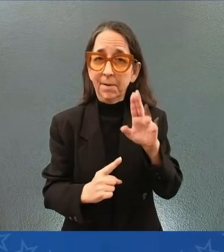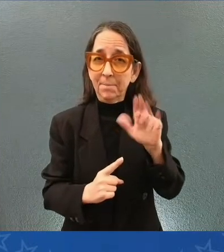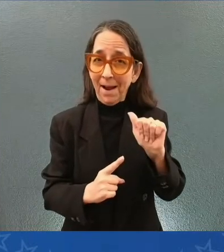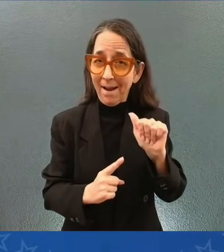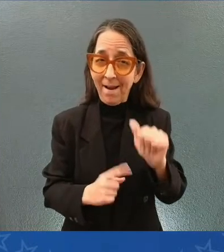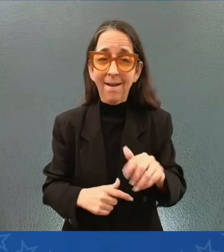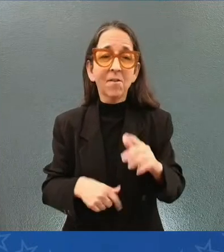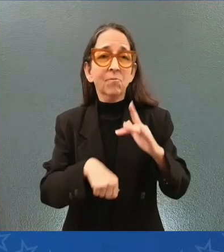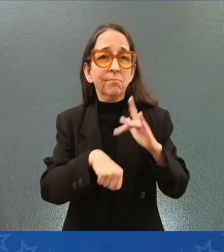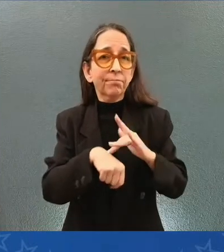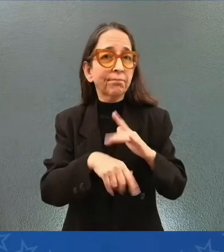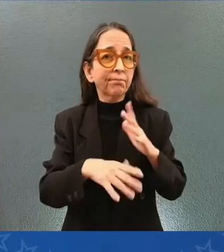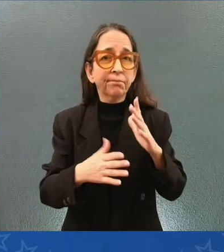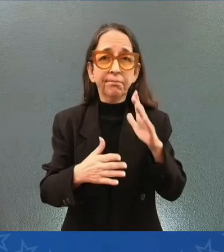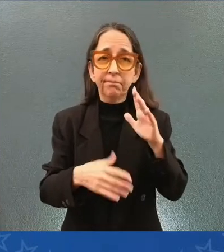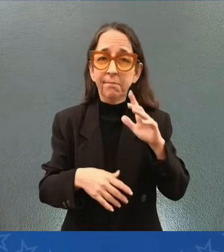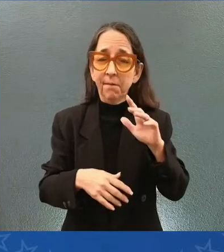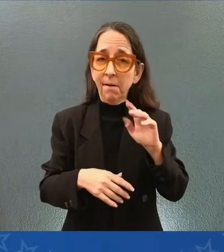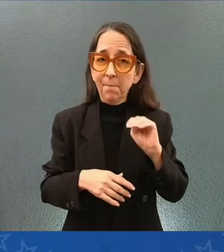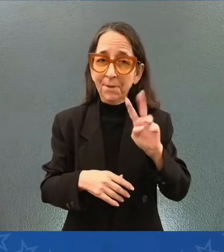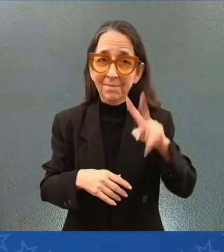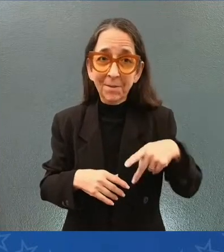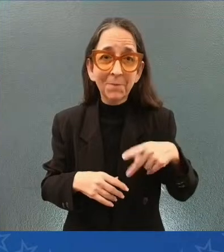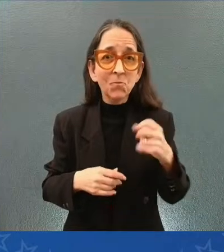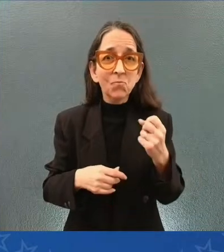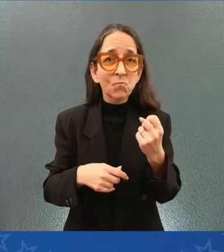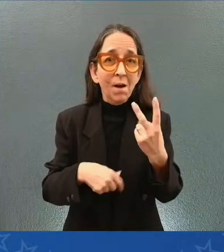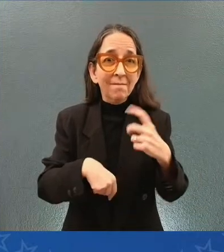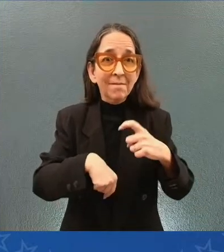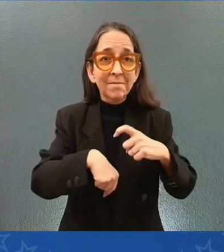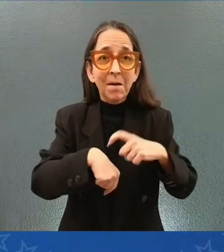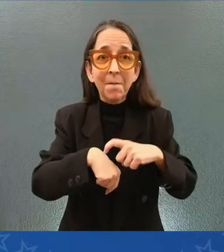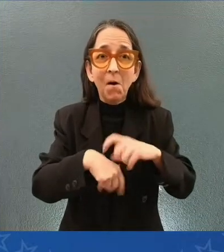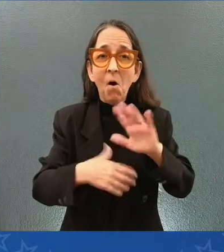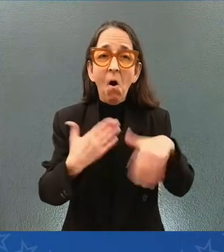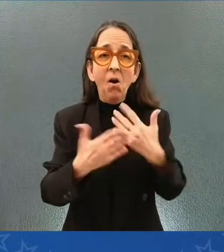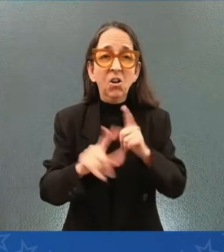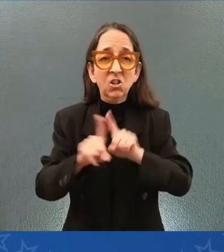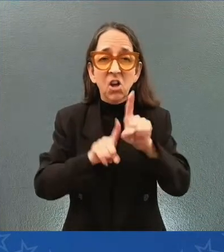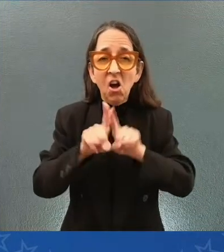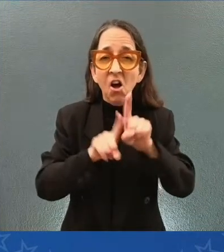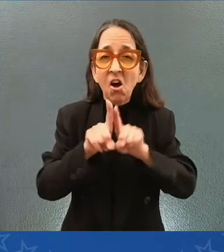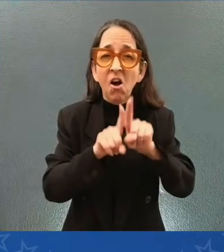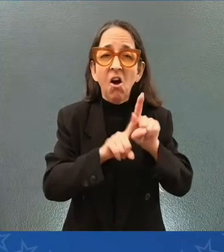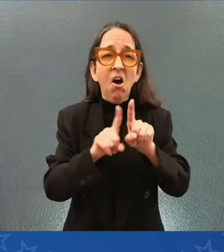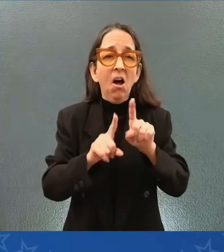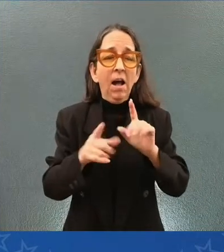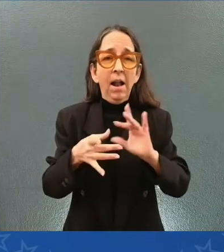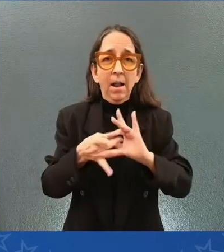Under the same bright lights, his honesty about his HIV status shattered stigma and saved lives.